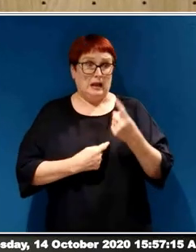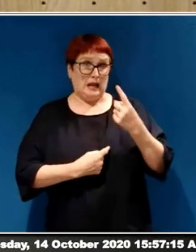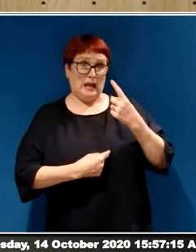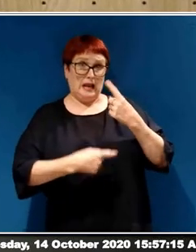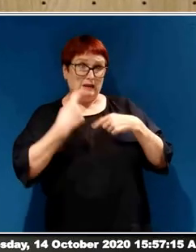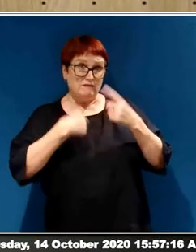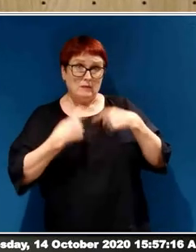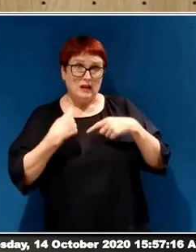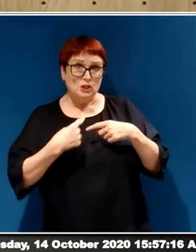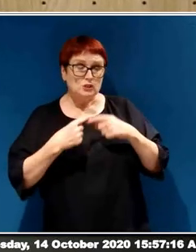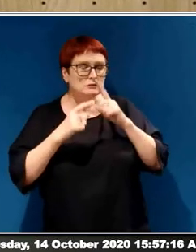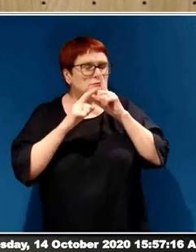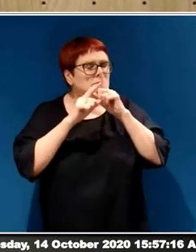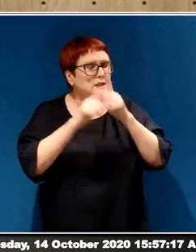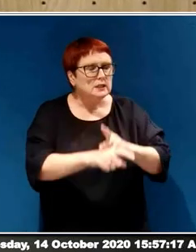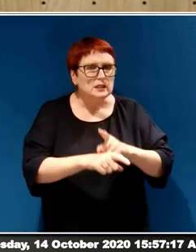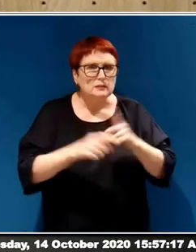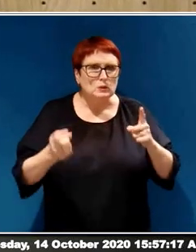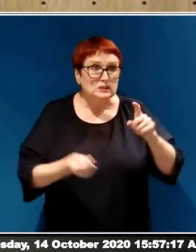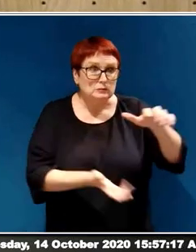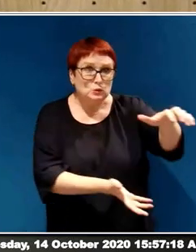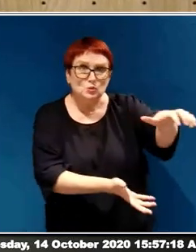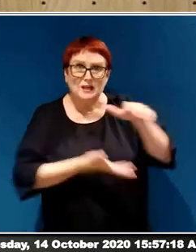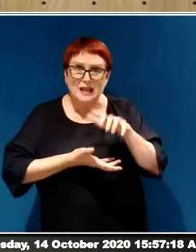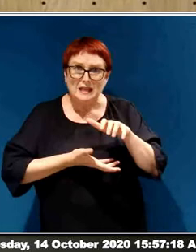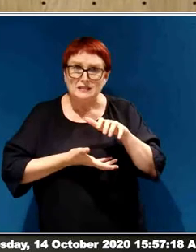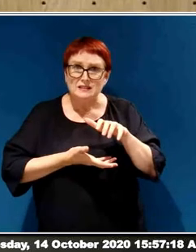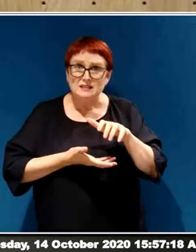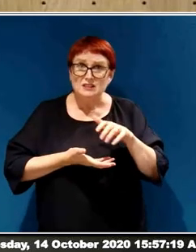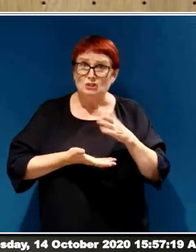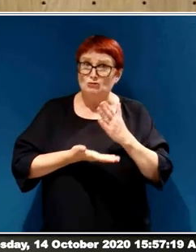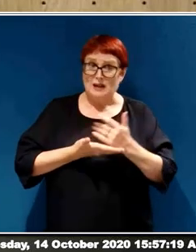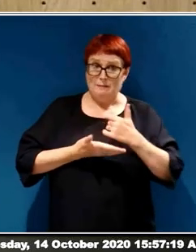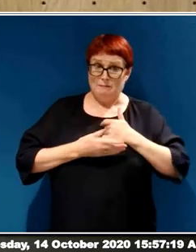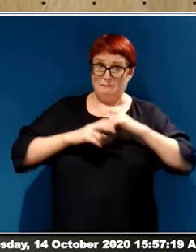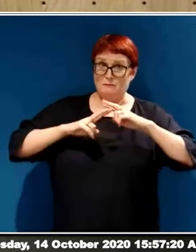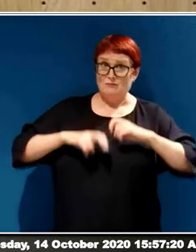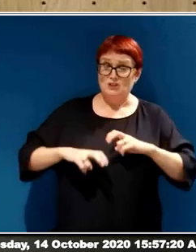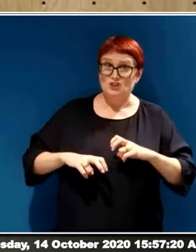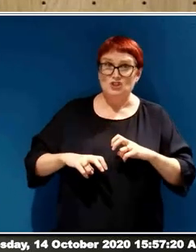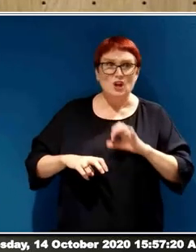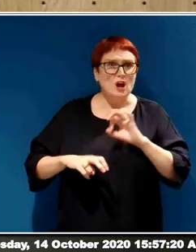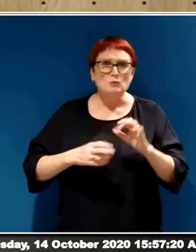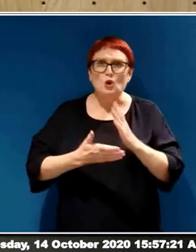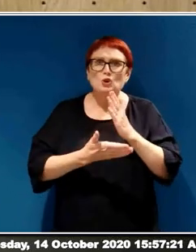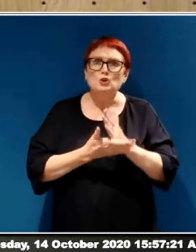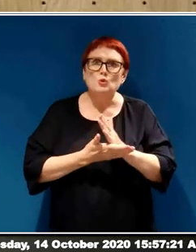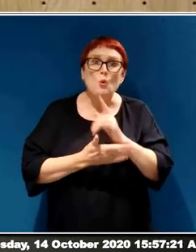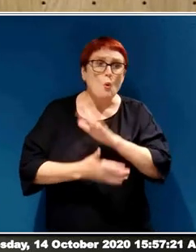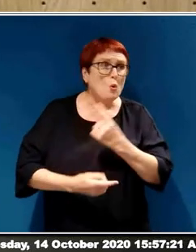we're not even sure whether every state and territory has a policy on the use of the practices.